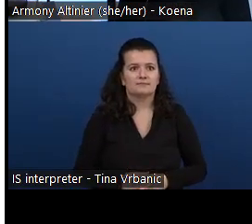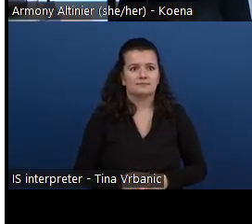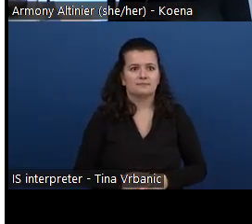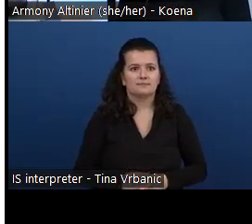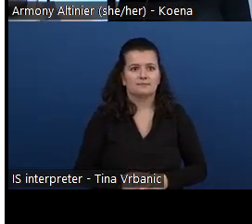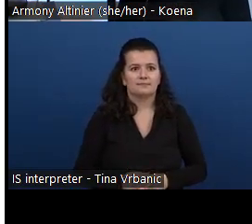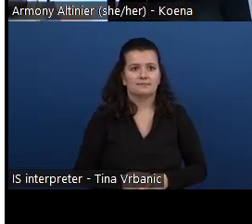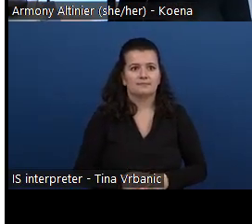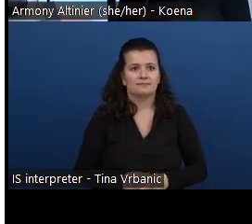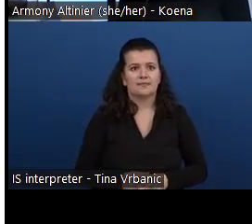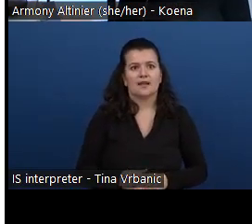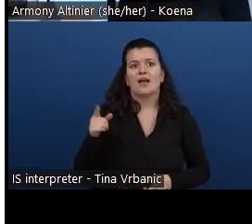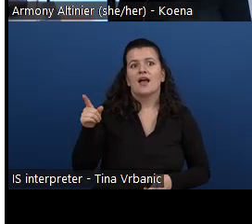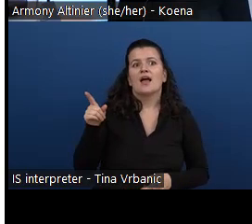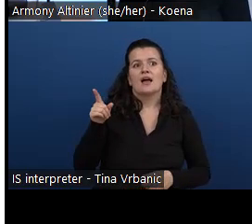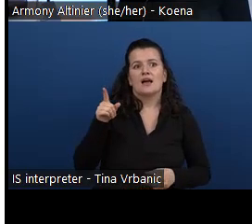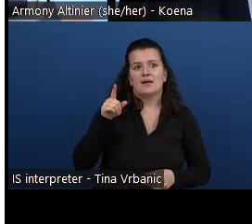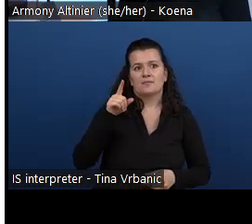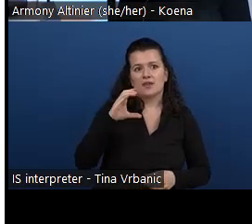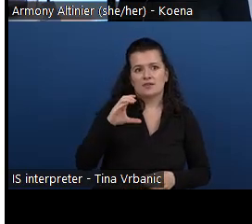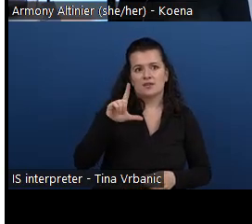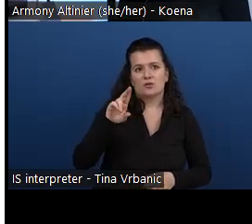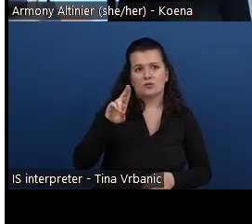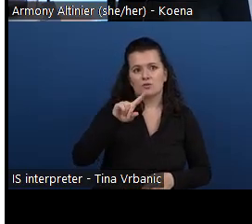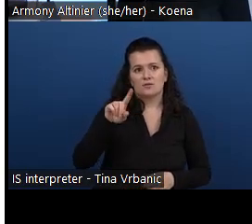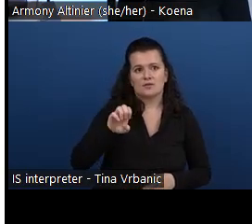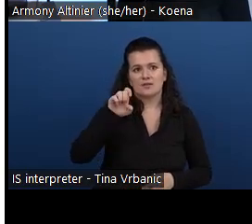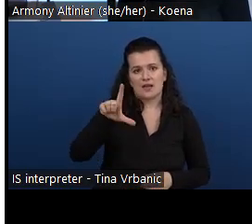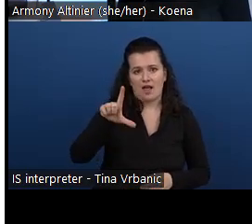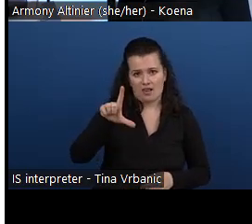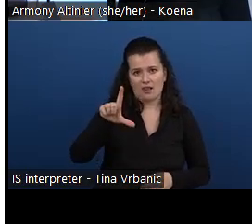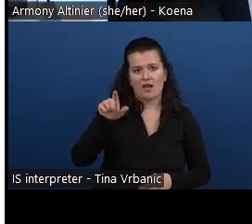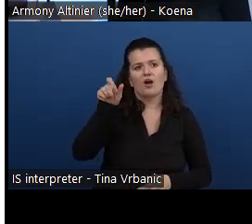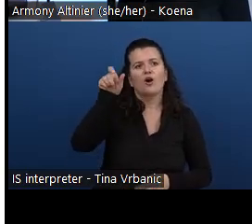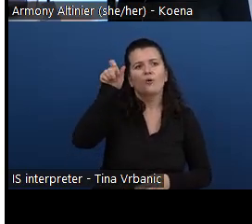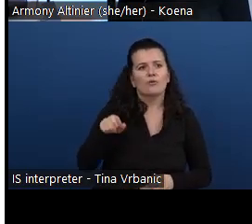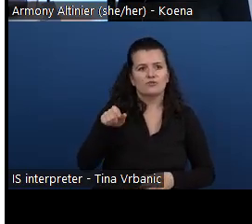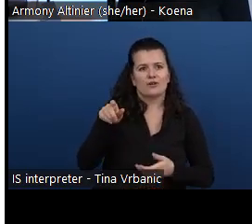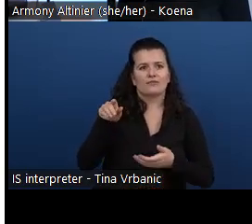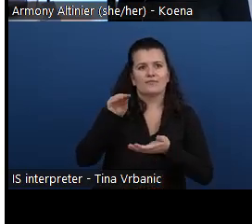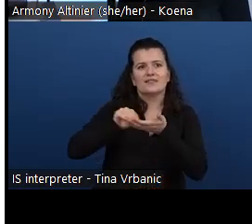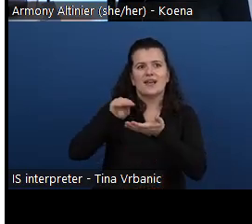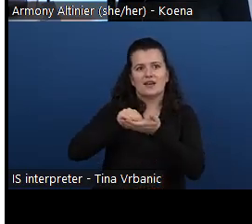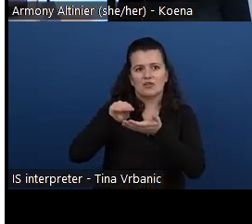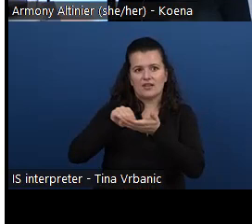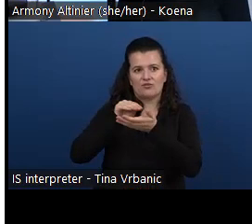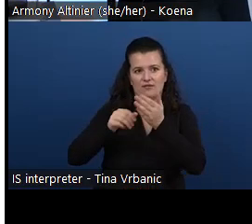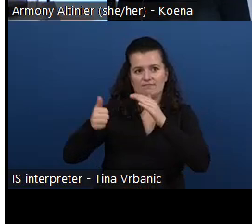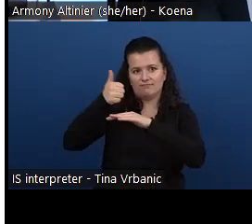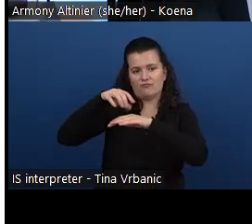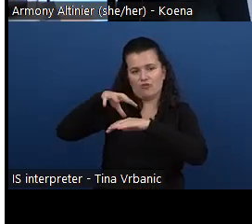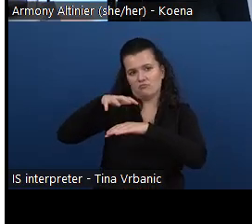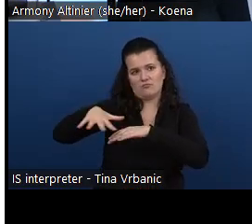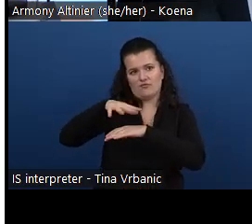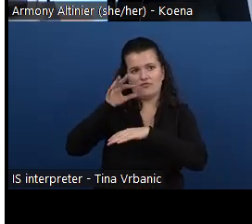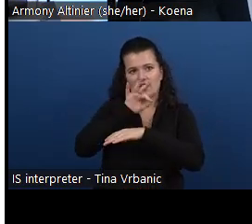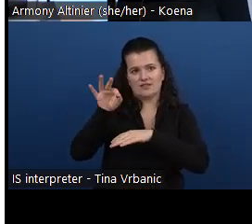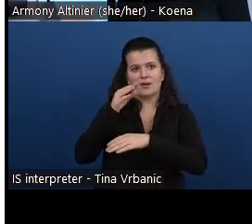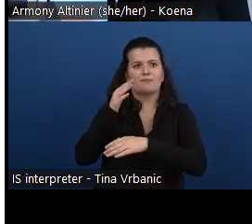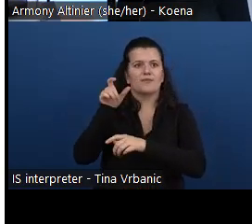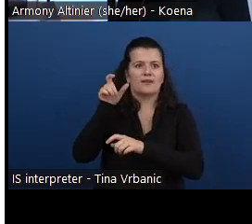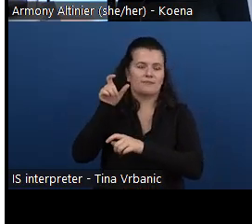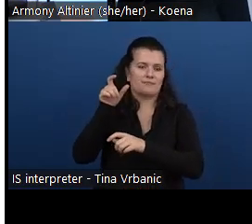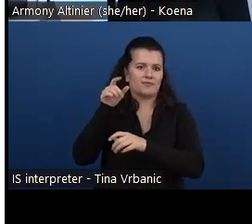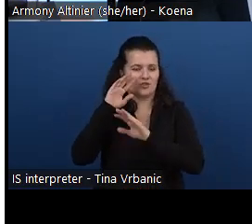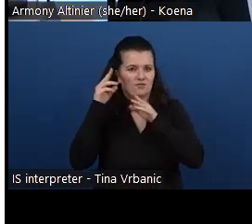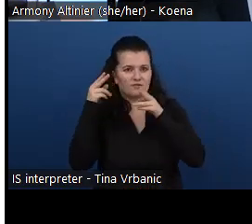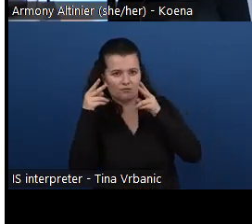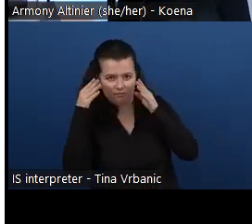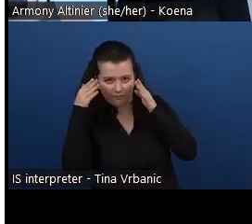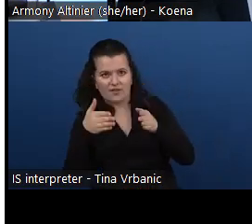For proof, I have Sophie Cluzel, in 2018, said, Ableism is a word I do not know.